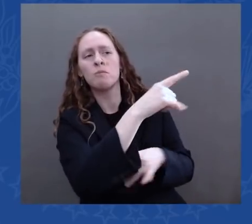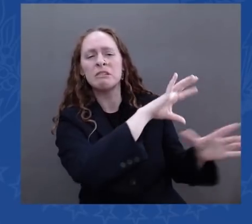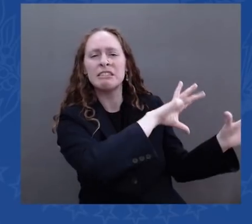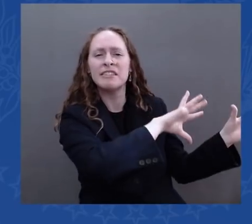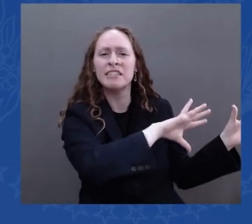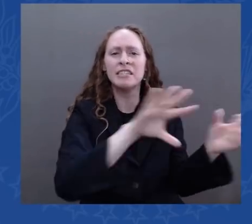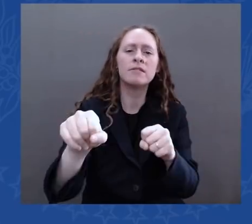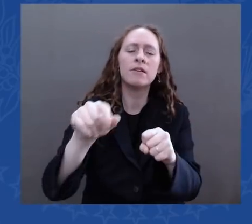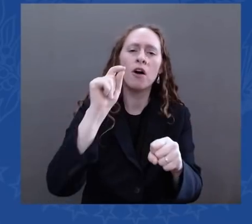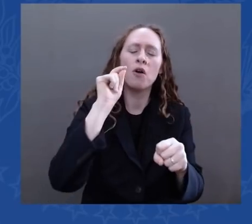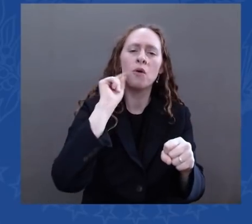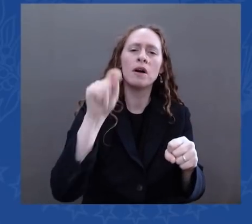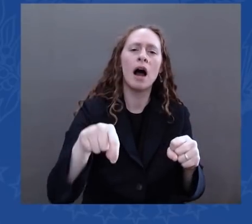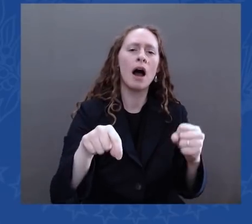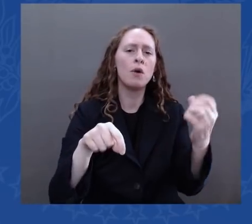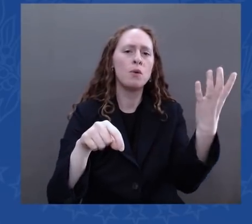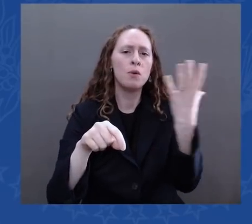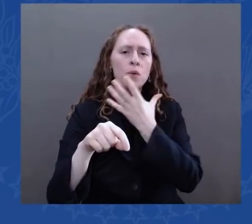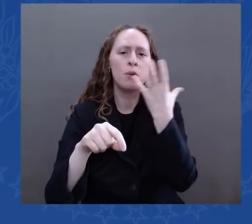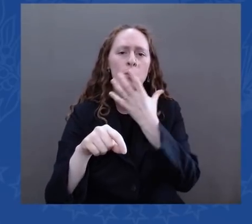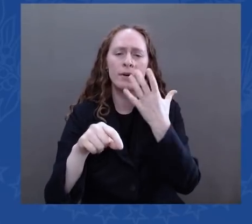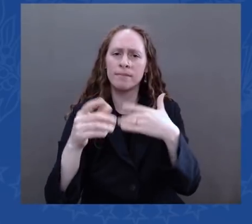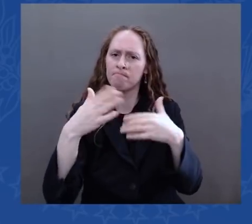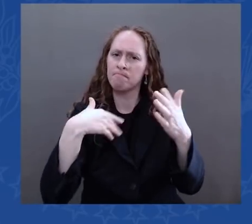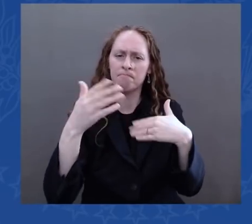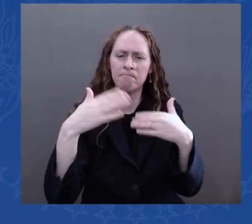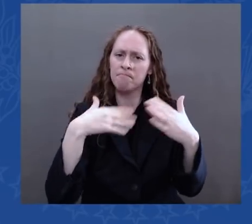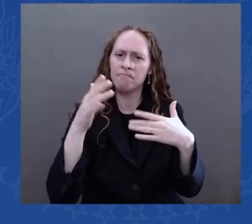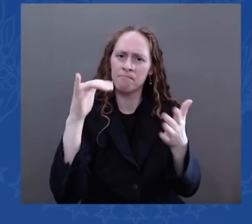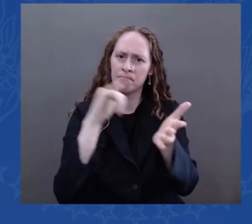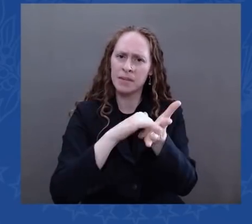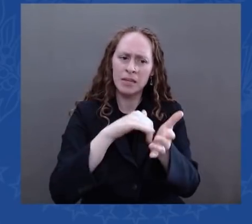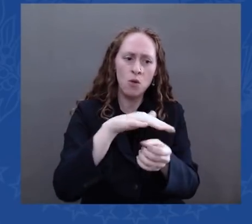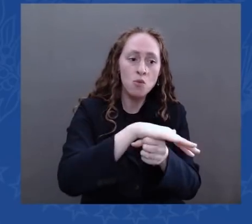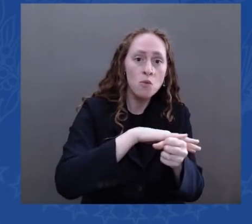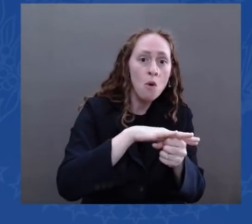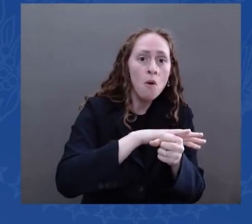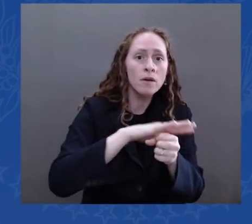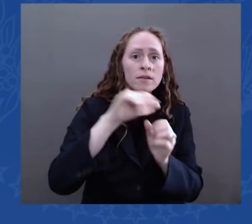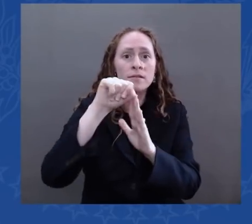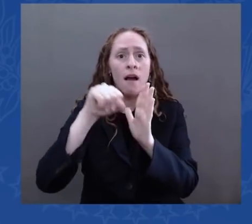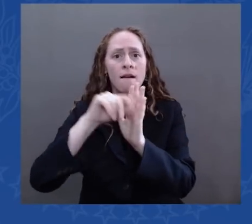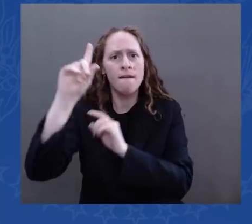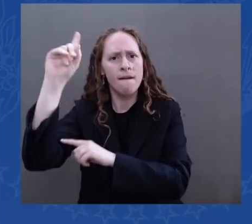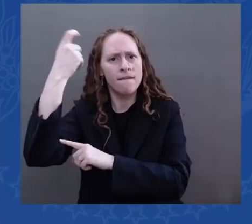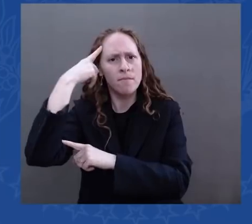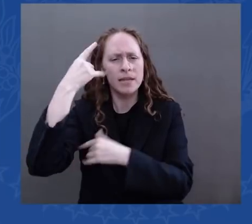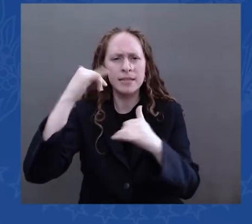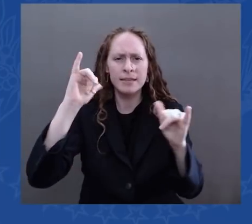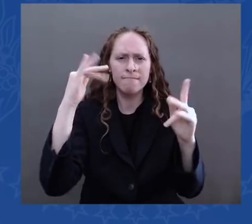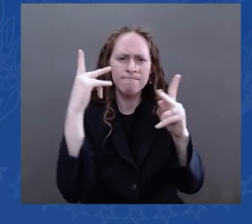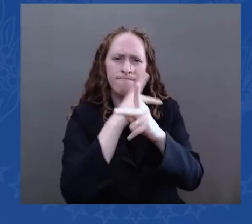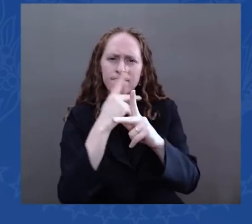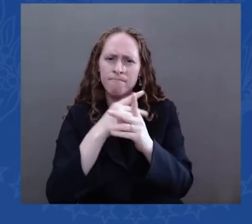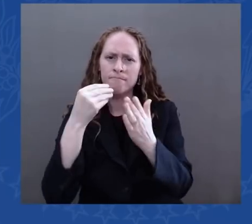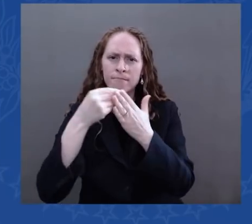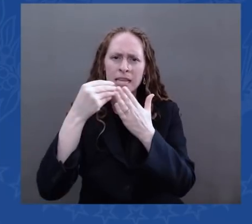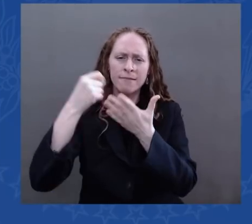But we still spend what we need to spend to continue to fight COVID. But those expenditures will be dramatically